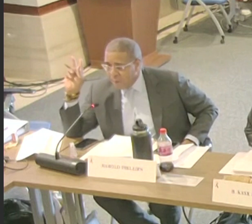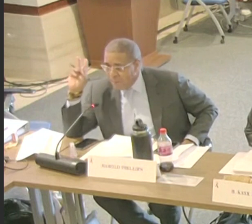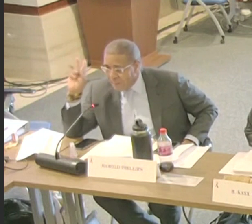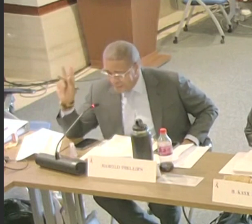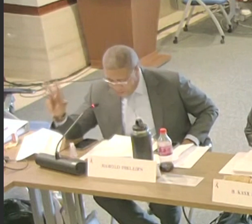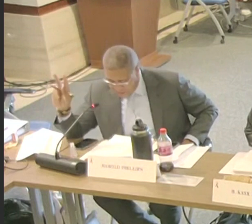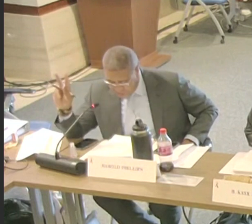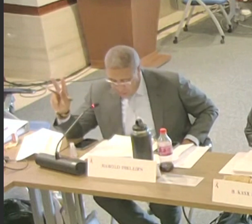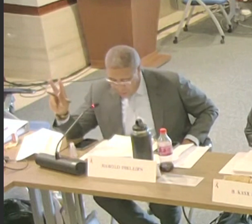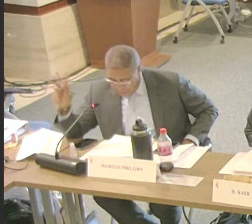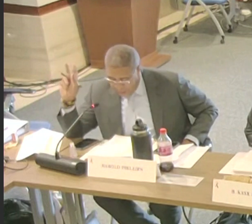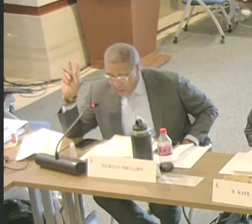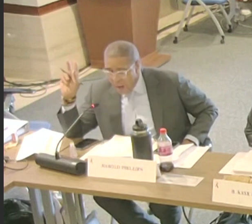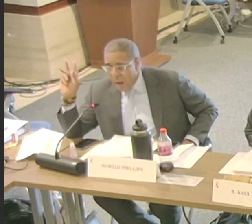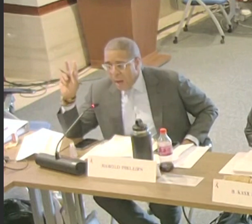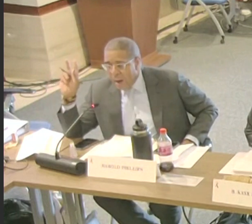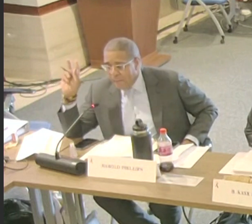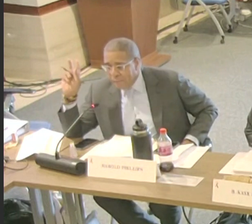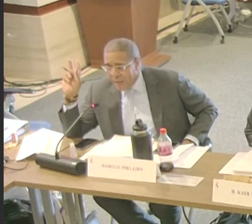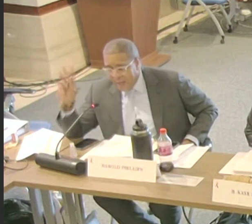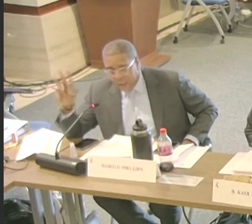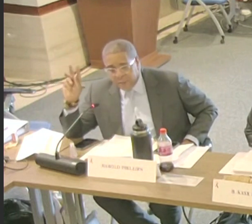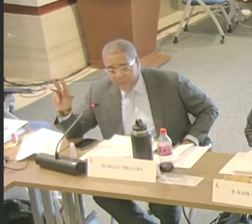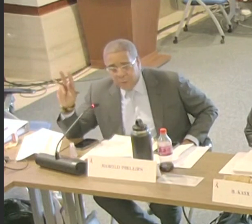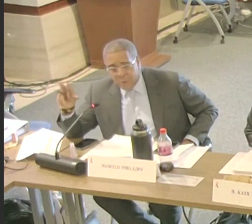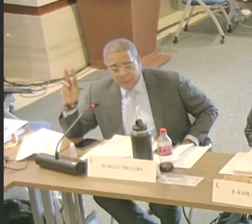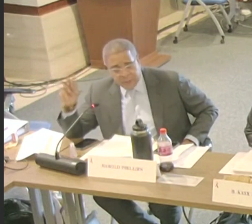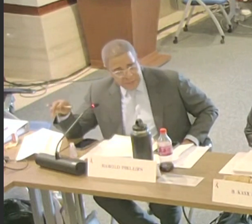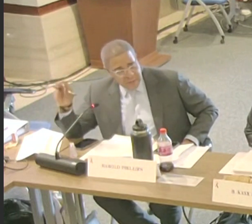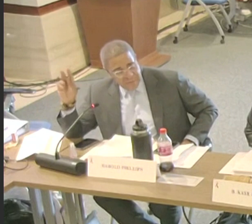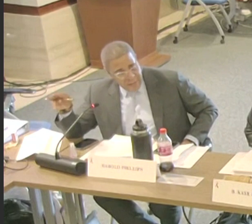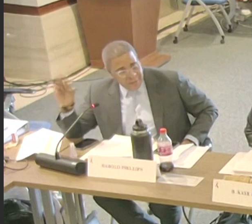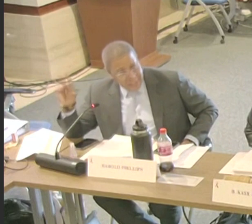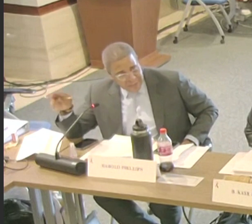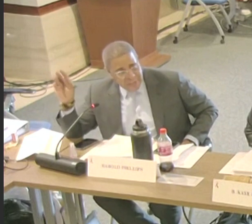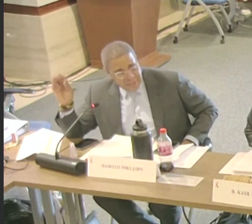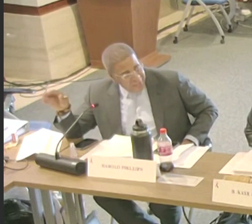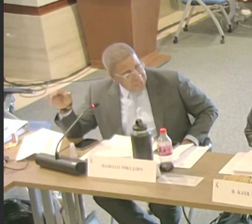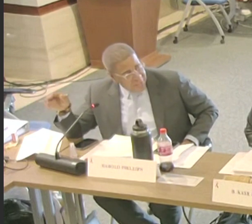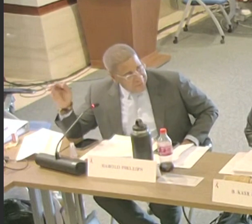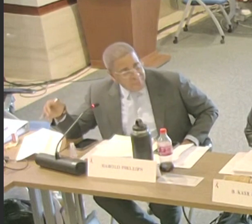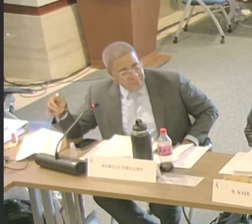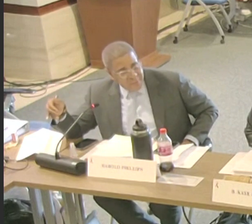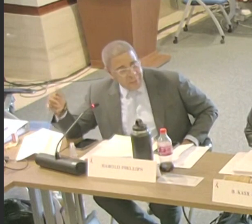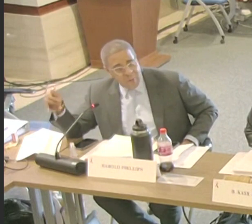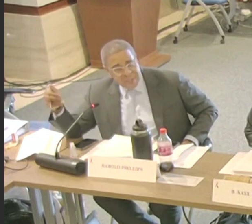So, my list is growing. I heard people who were concerned about ending the HIV epidemic,